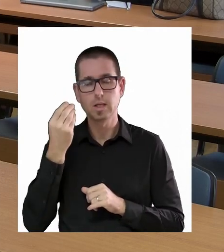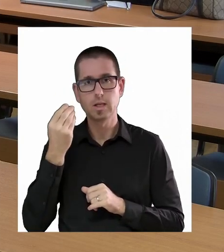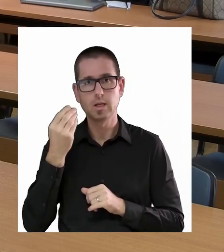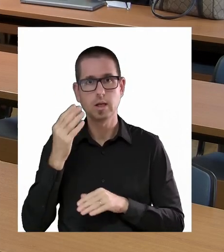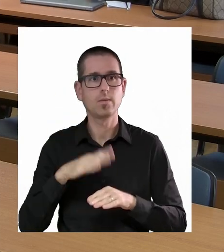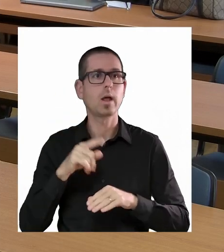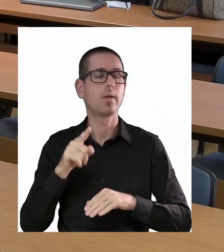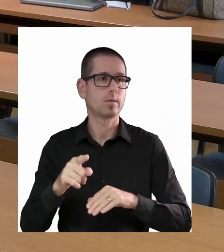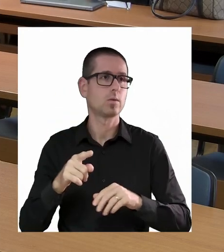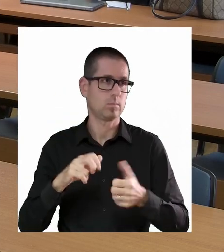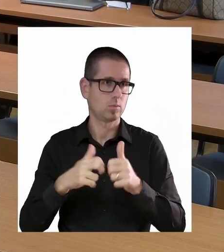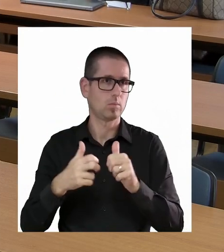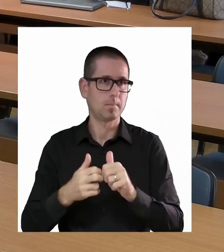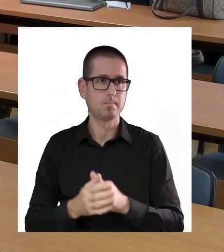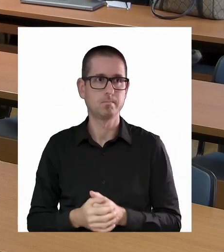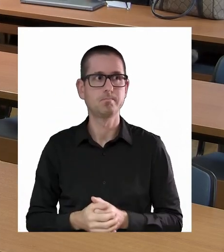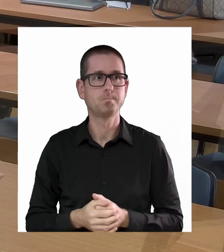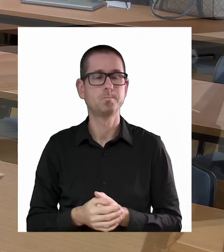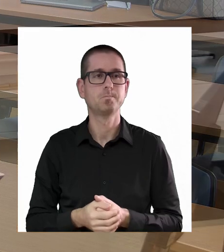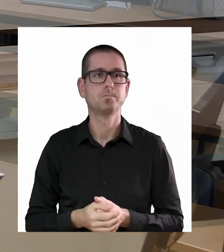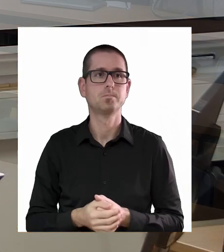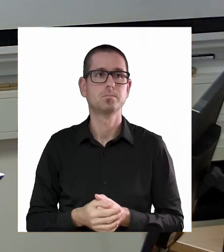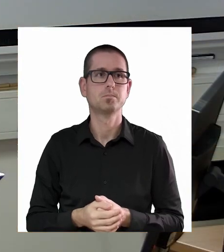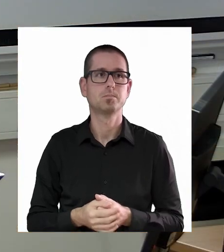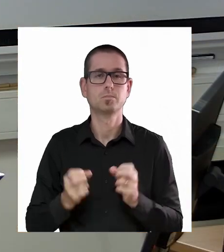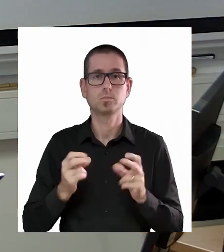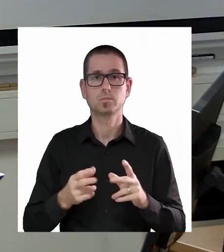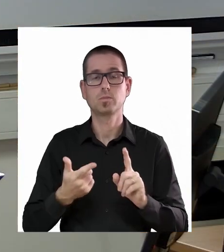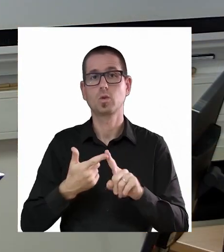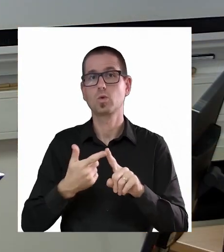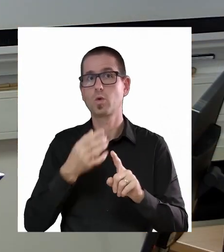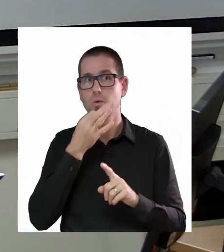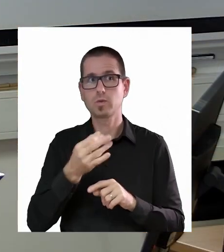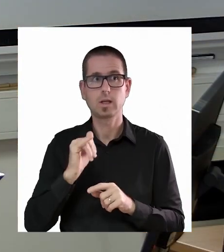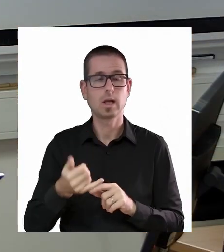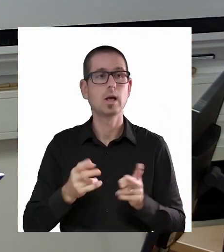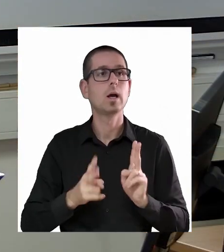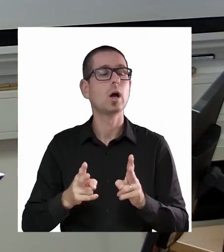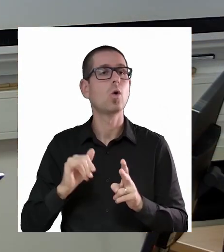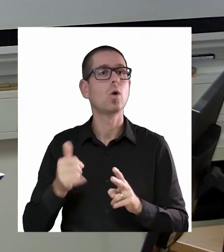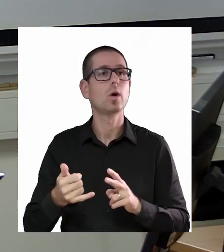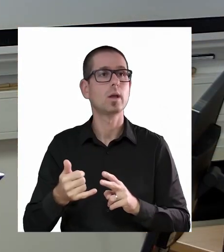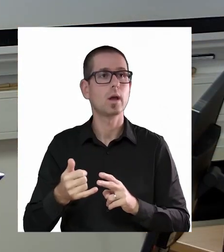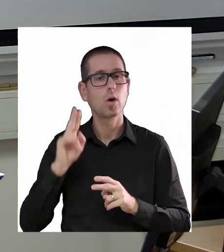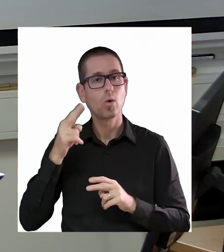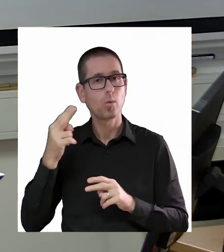issue will be addressed. Yes. Okay, so the next one is how is artificial reality accessible